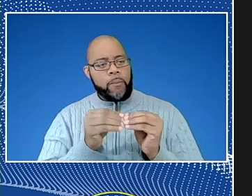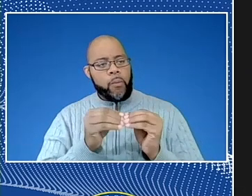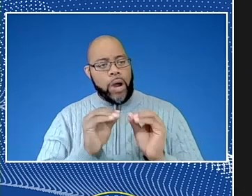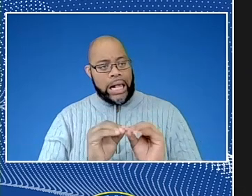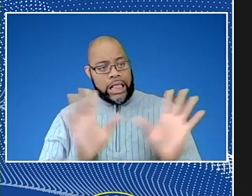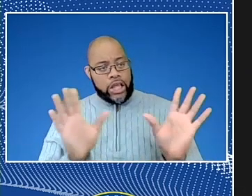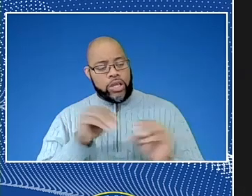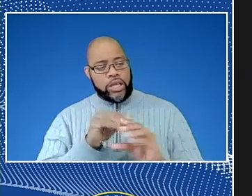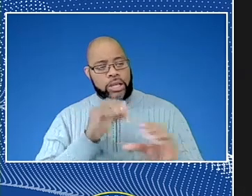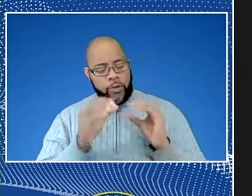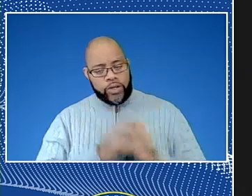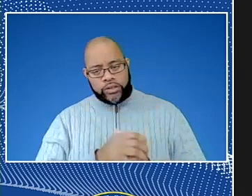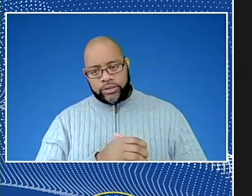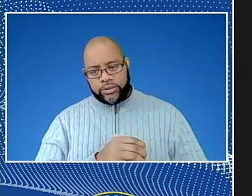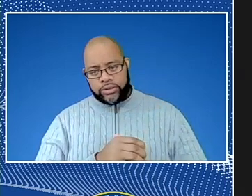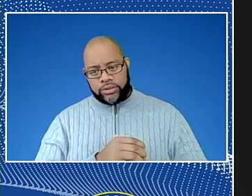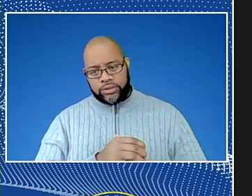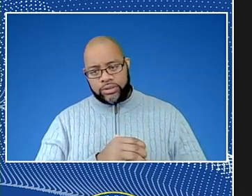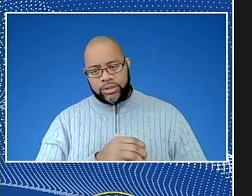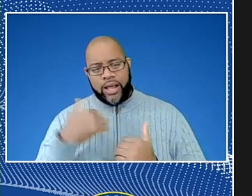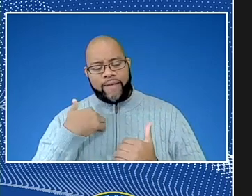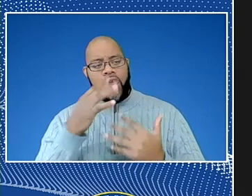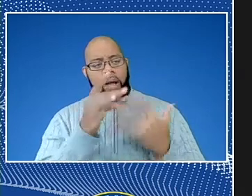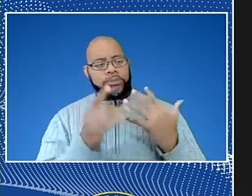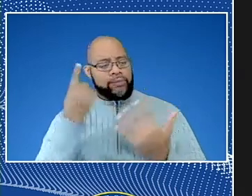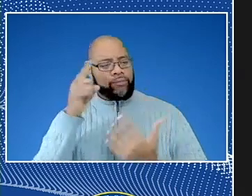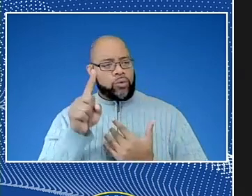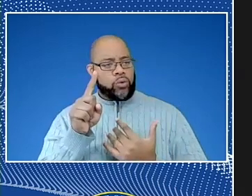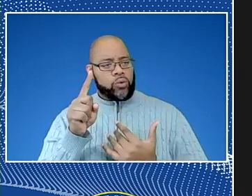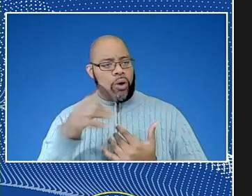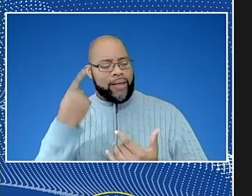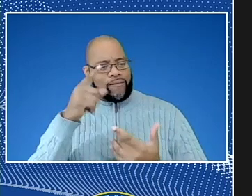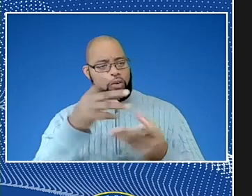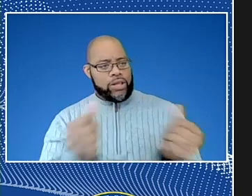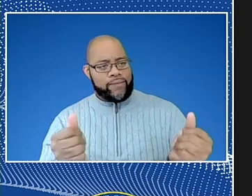communication. There are options for applying for relief or waivers.